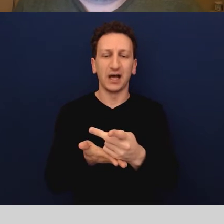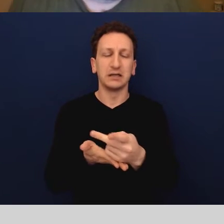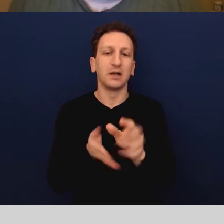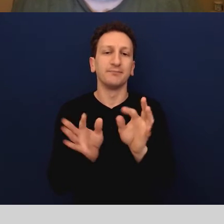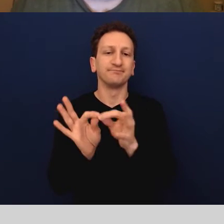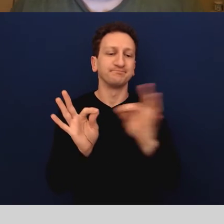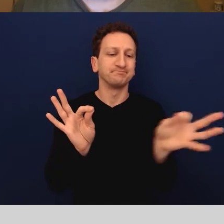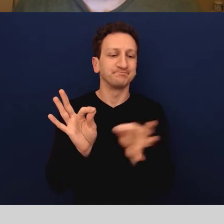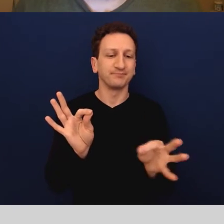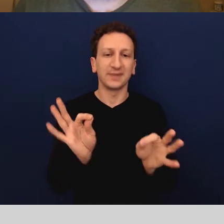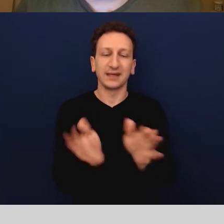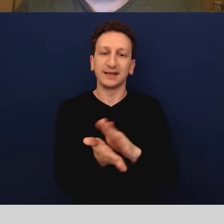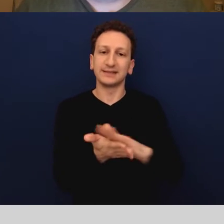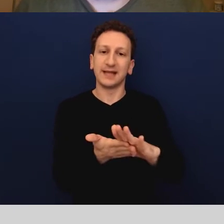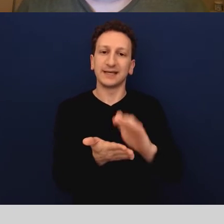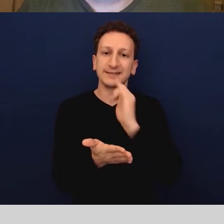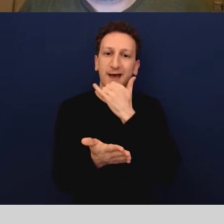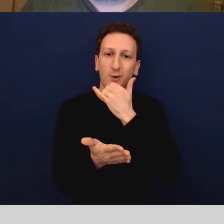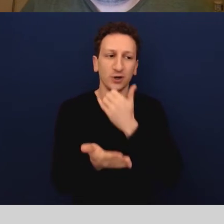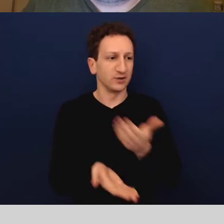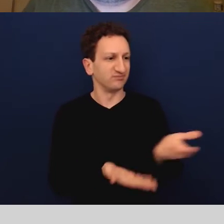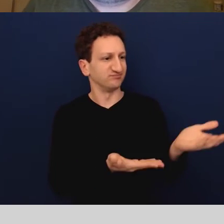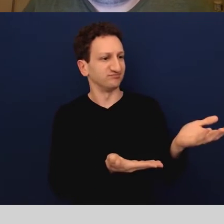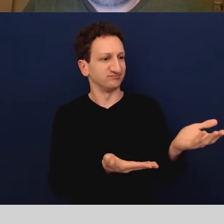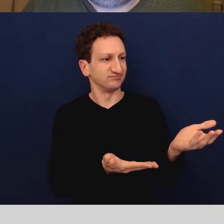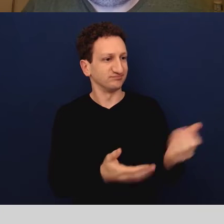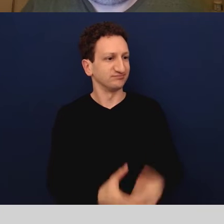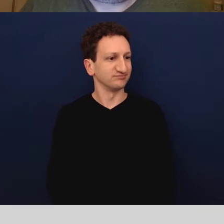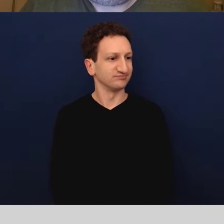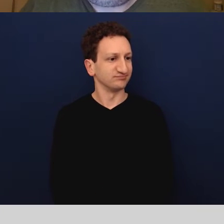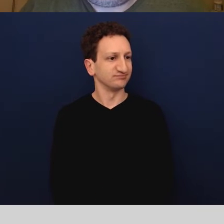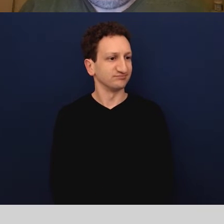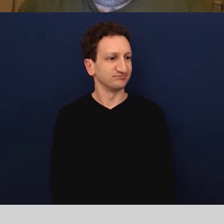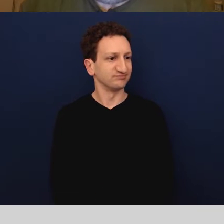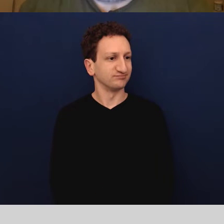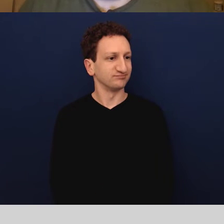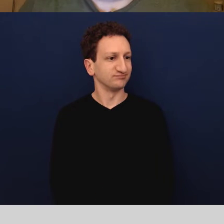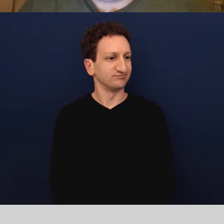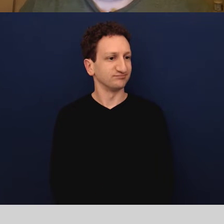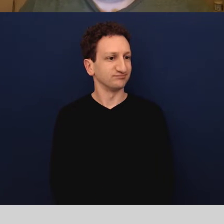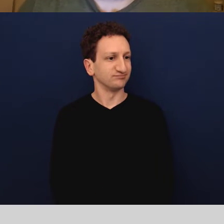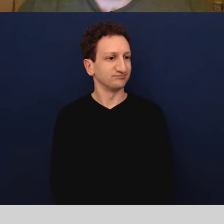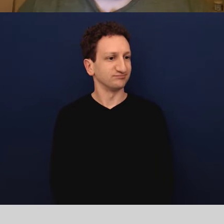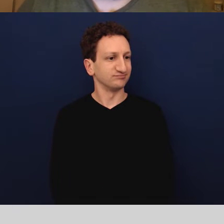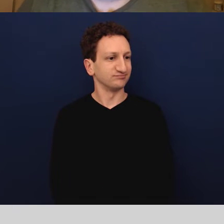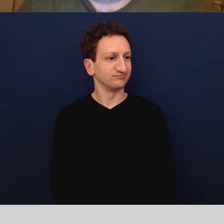which is not implementer tend exactly for that use case. And now that we have the function